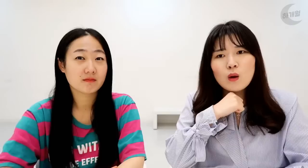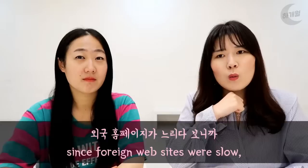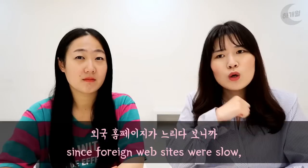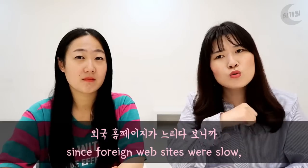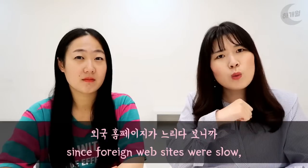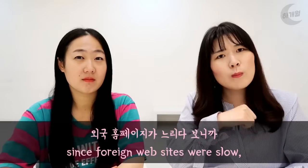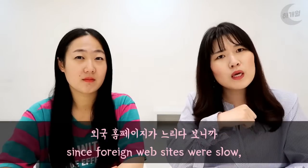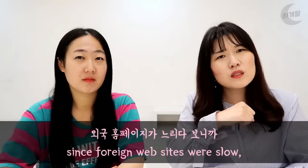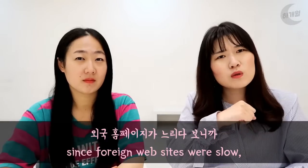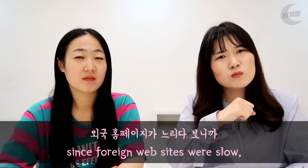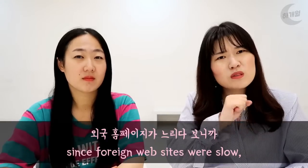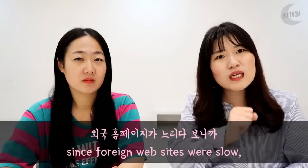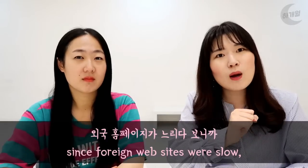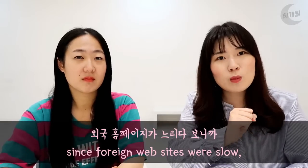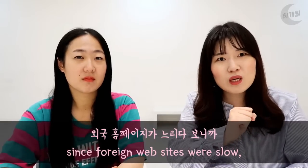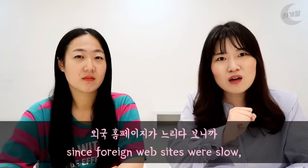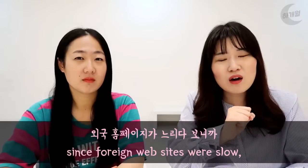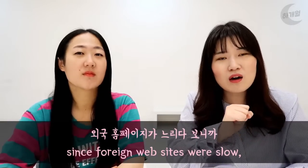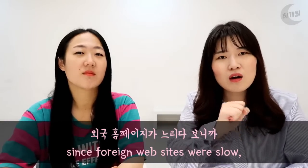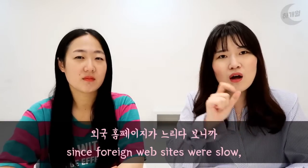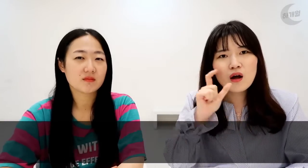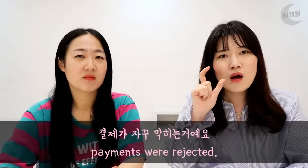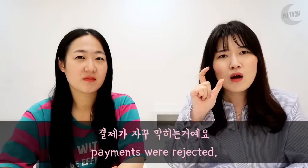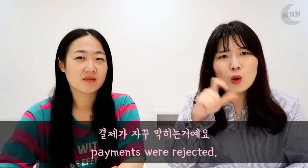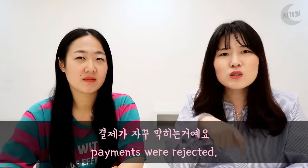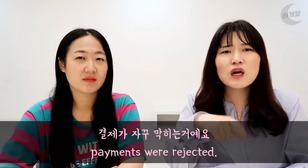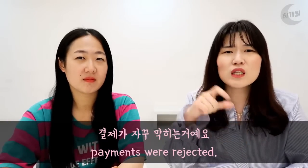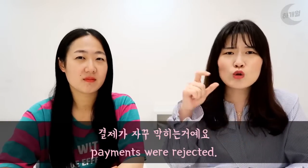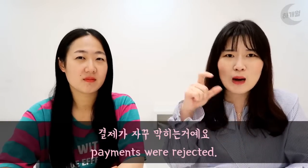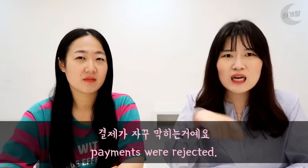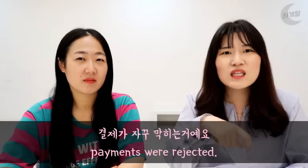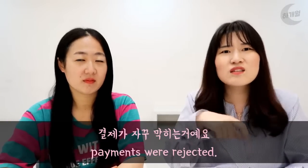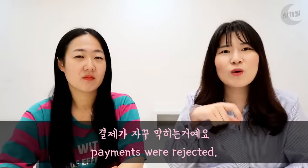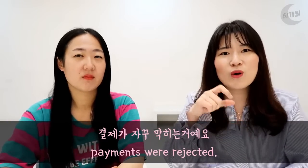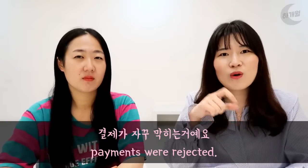since foreign web sites were slow, payments were rejected.